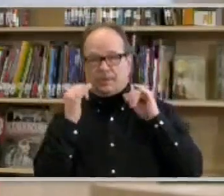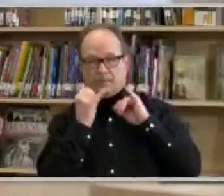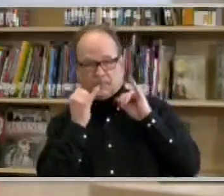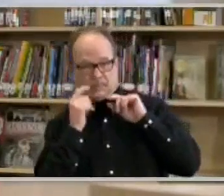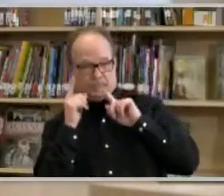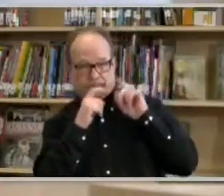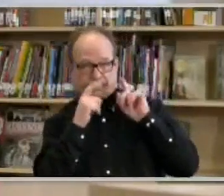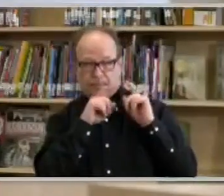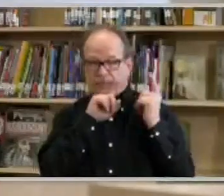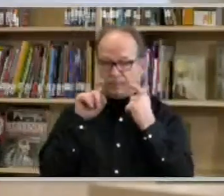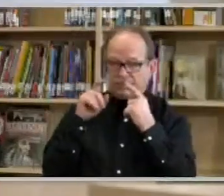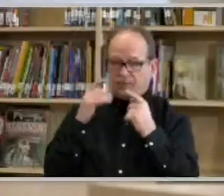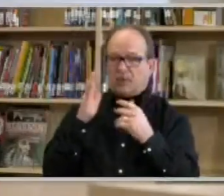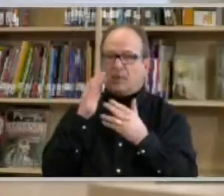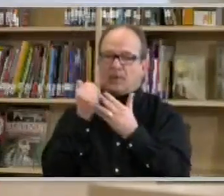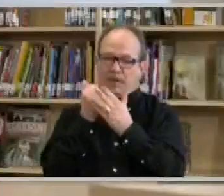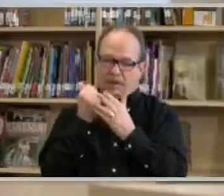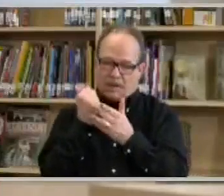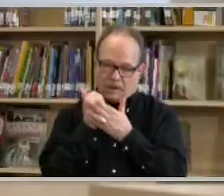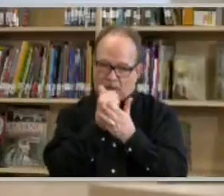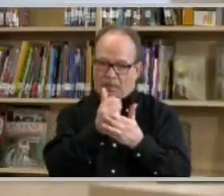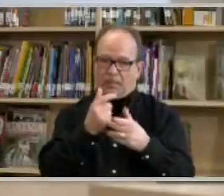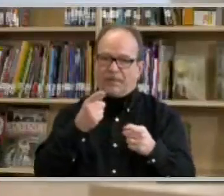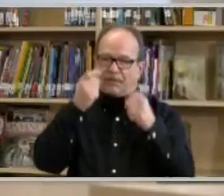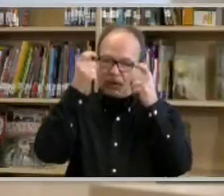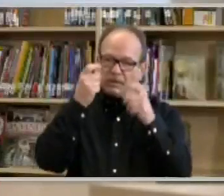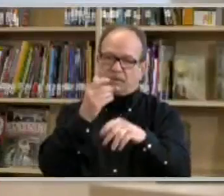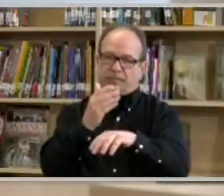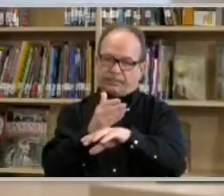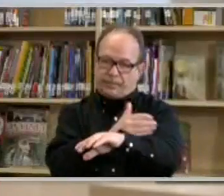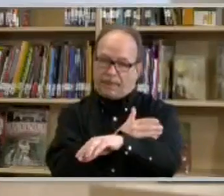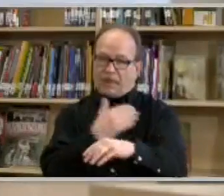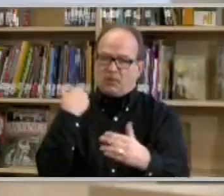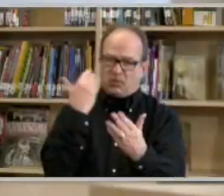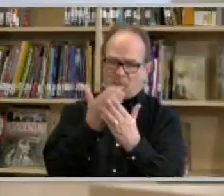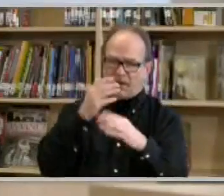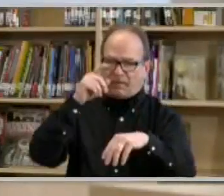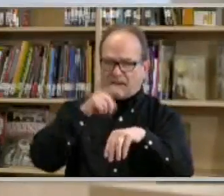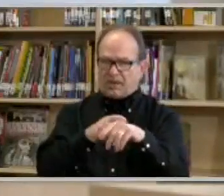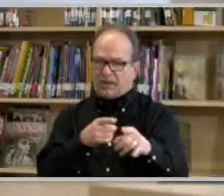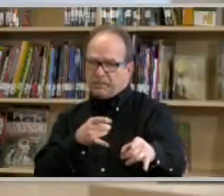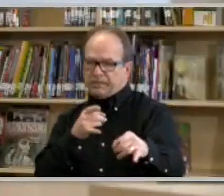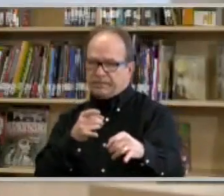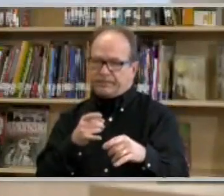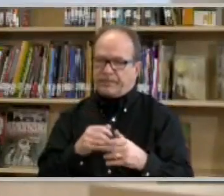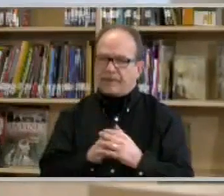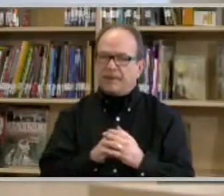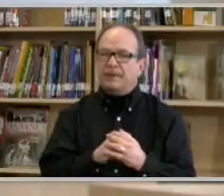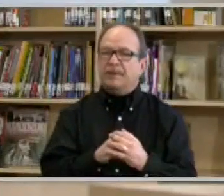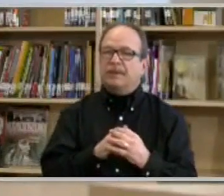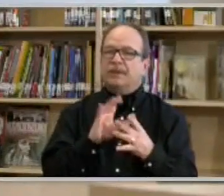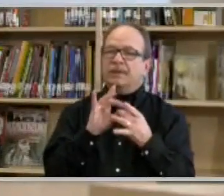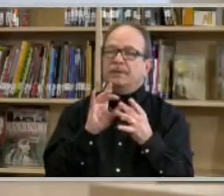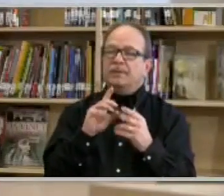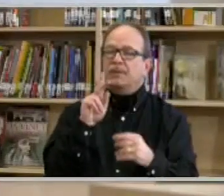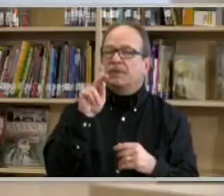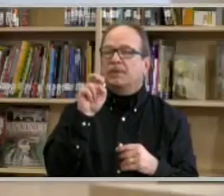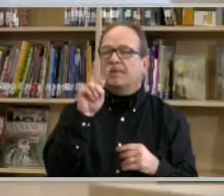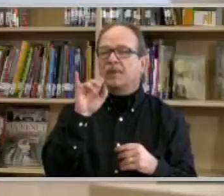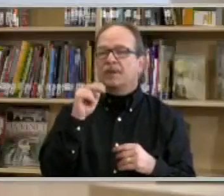PHONE TO THE TIME HELP ARRIVES IS STEADYING STEAD -- STEADYING GOING DOWN. I DON'T KNOW IF YOU WANT TO ADD